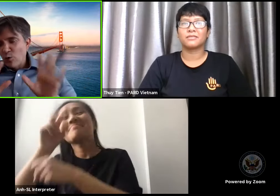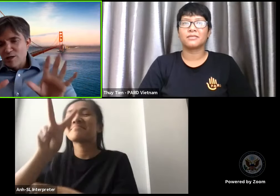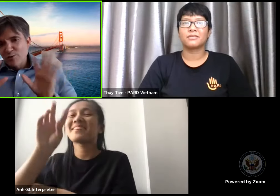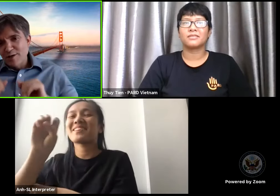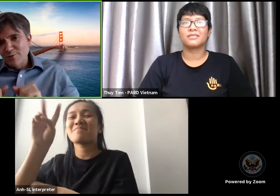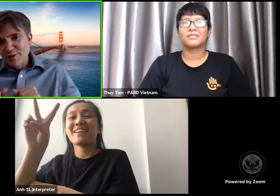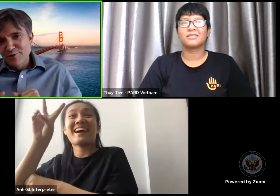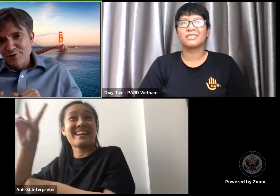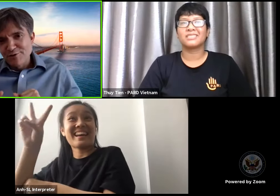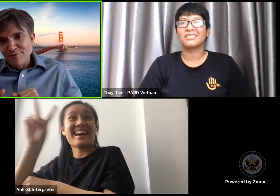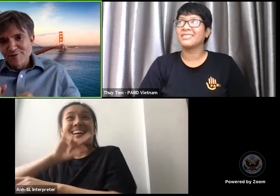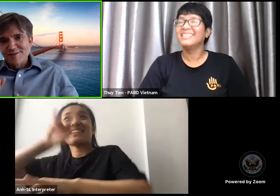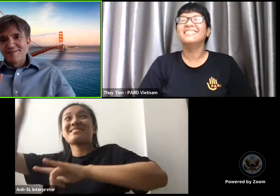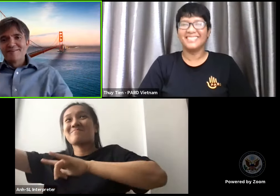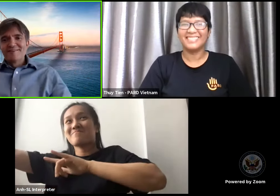which one would you choose?